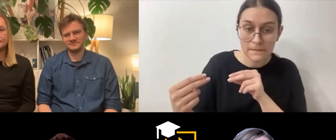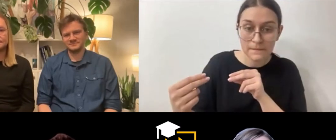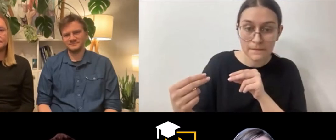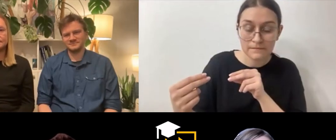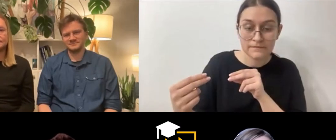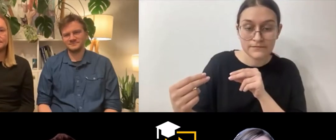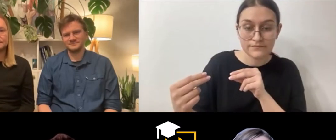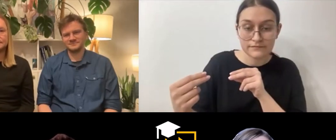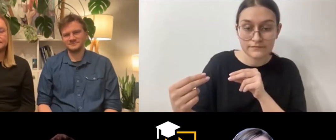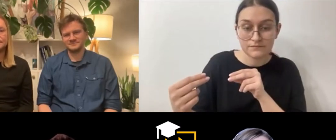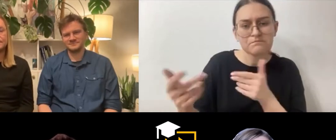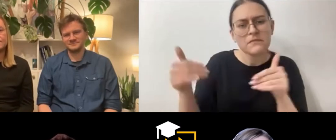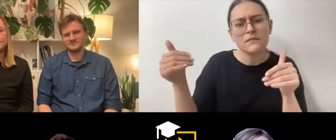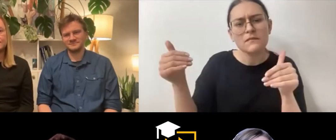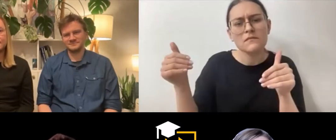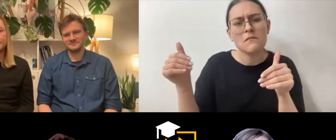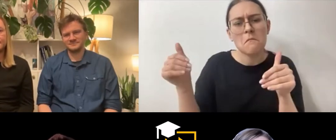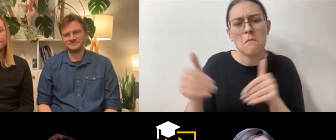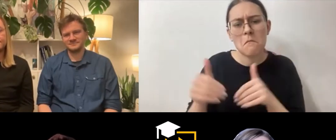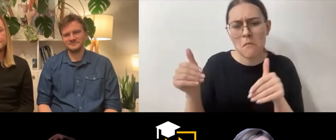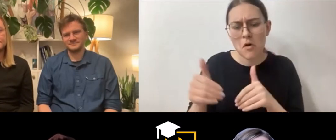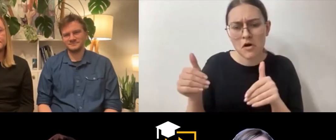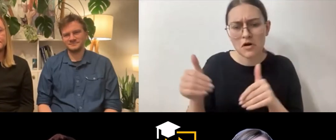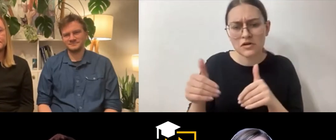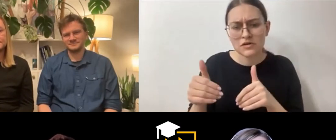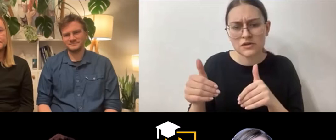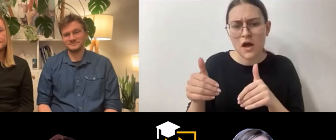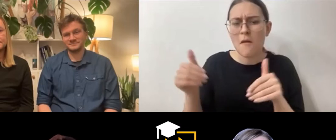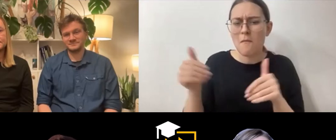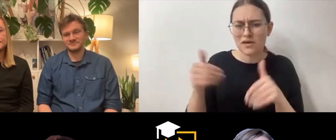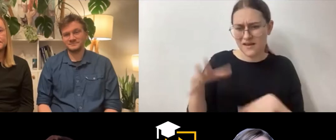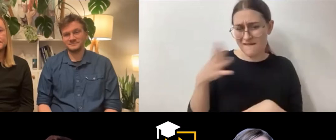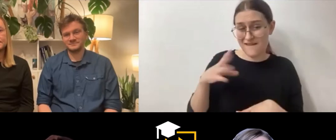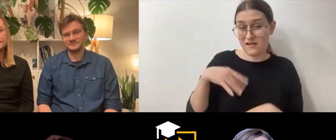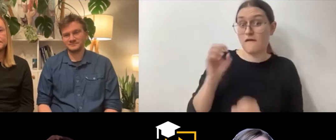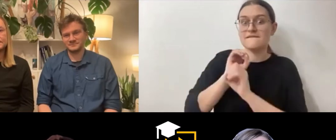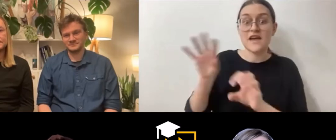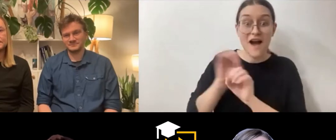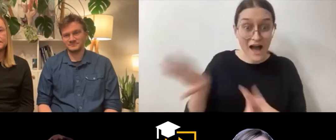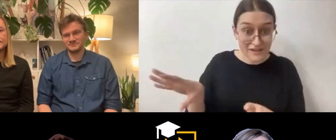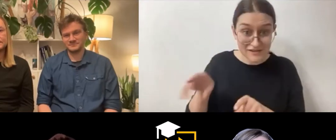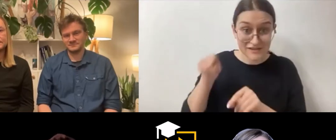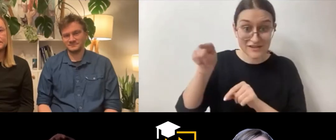Could you explain that for some of our viewers, who might not be familiar with this?